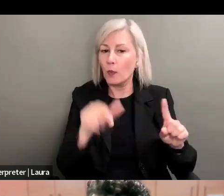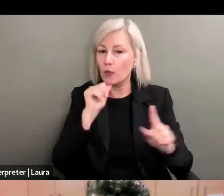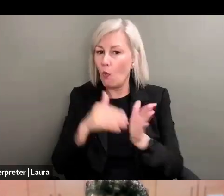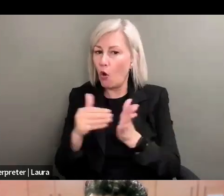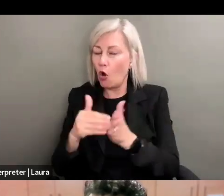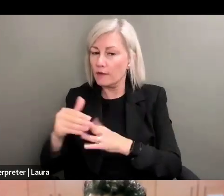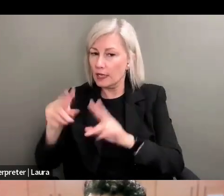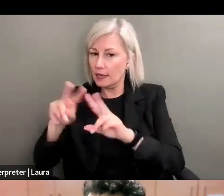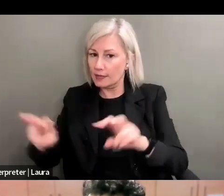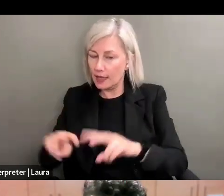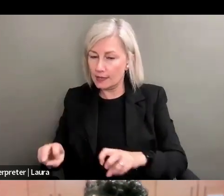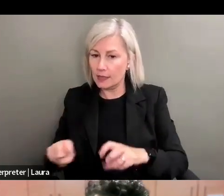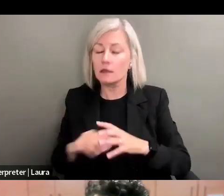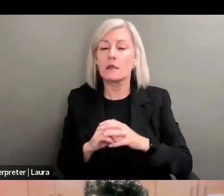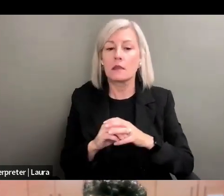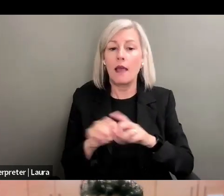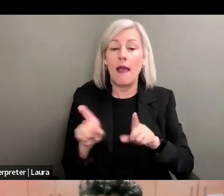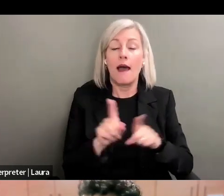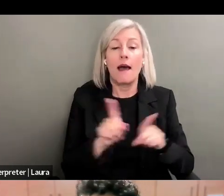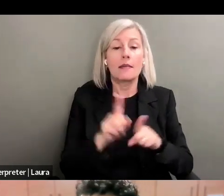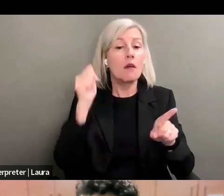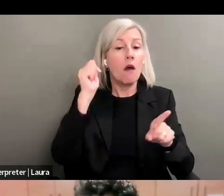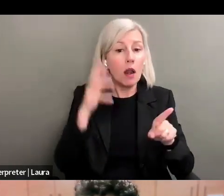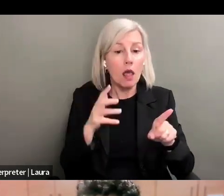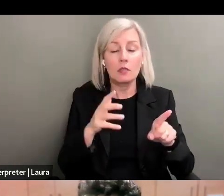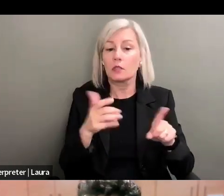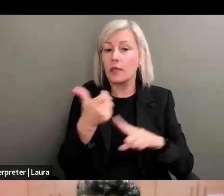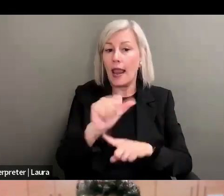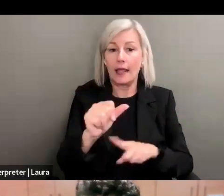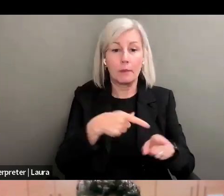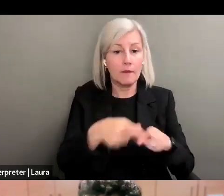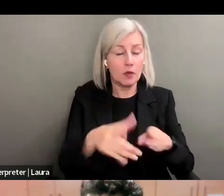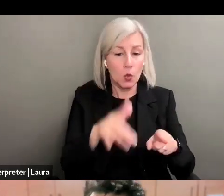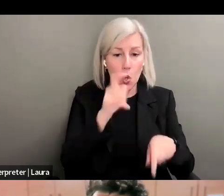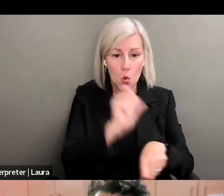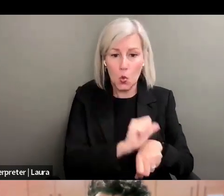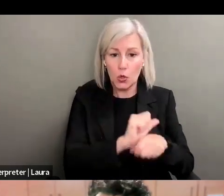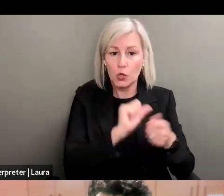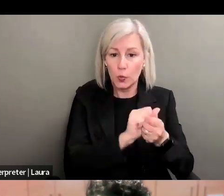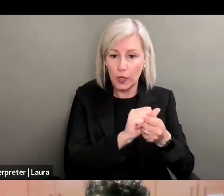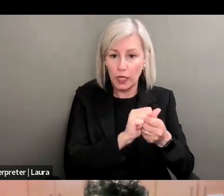I think as audiologists and as any professional who works with children